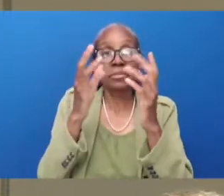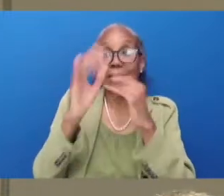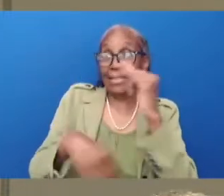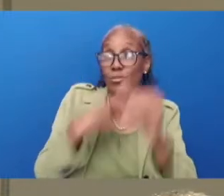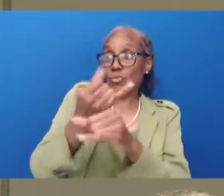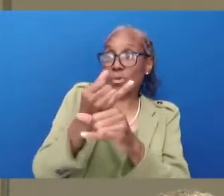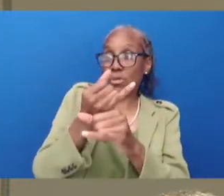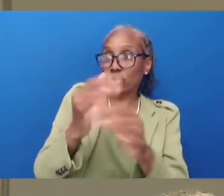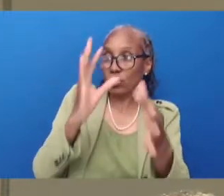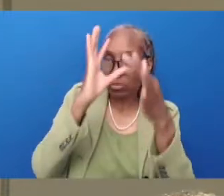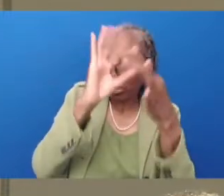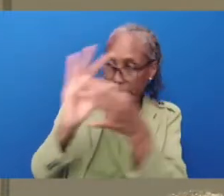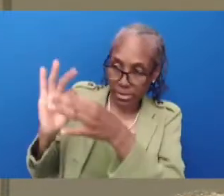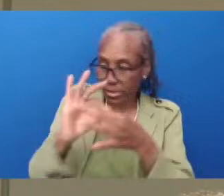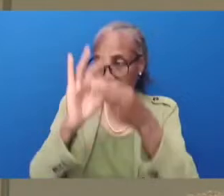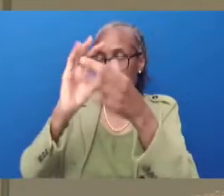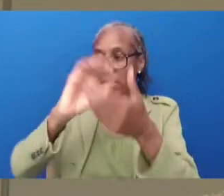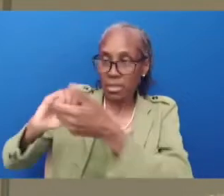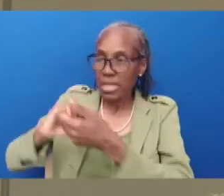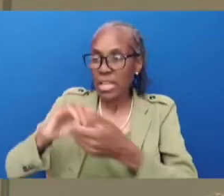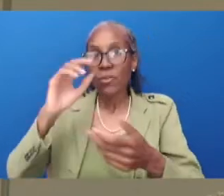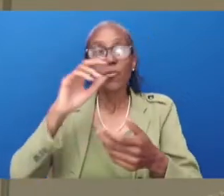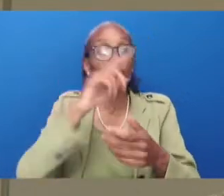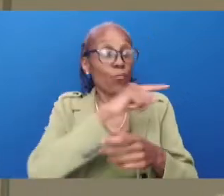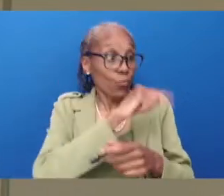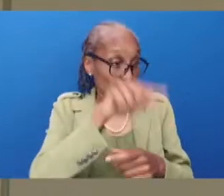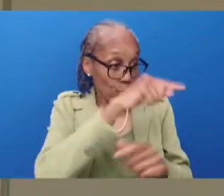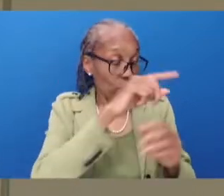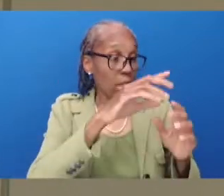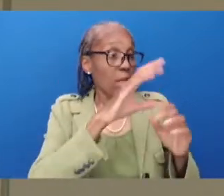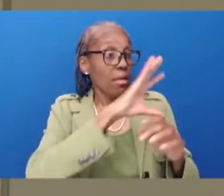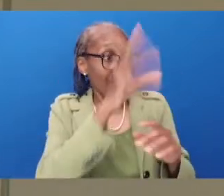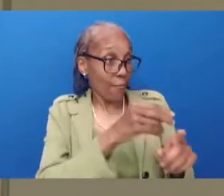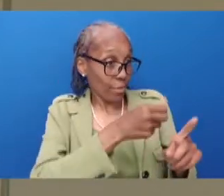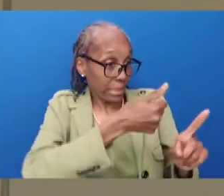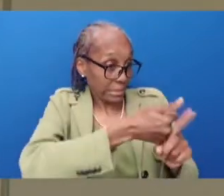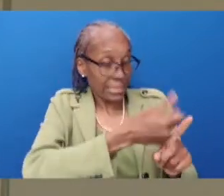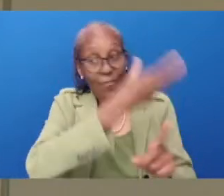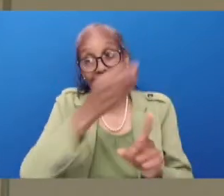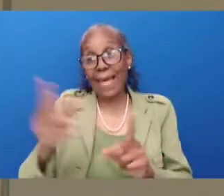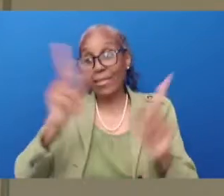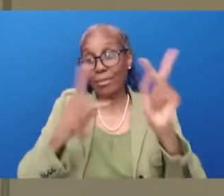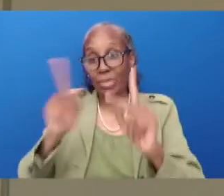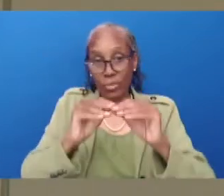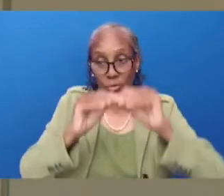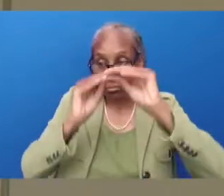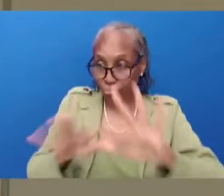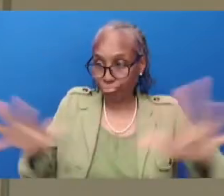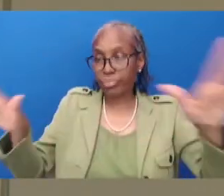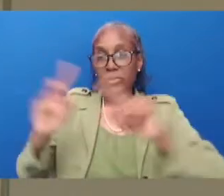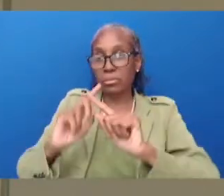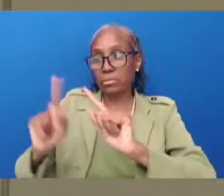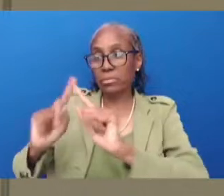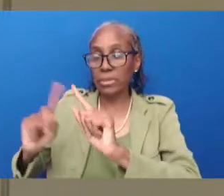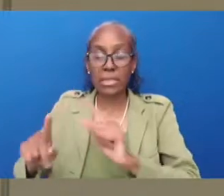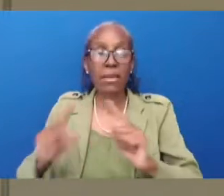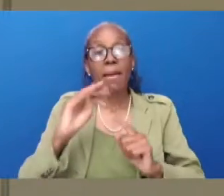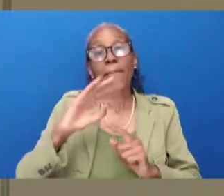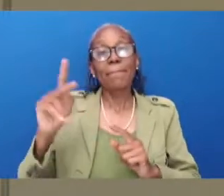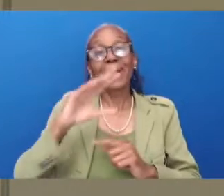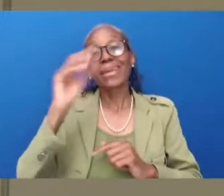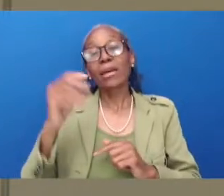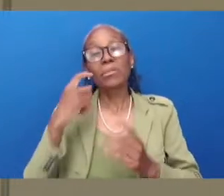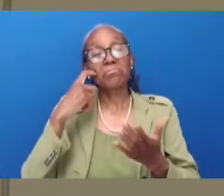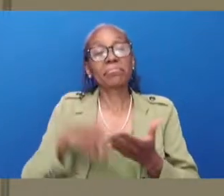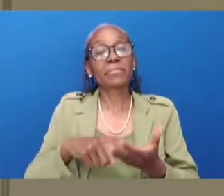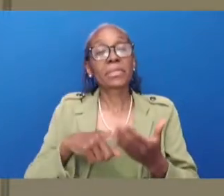COLLABORATION FOR THE BENEFIT OF